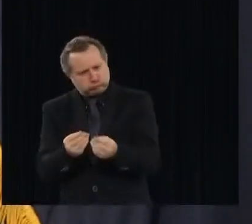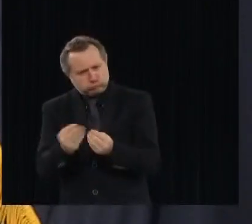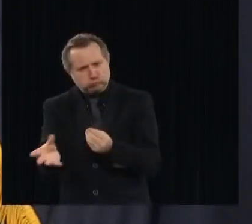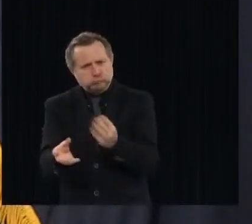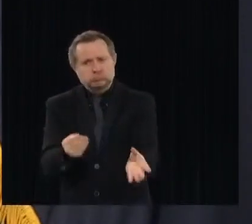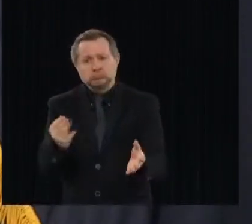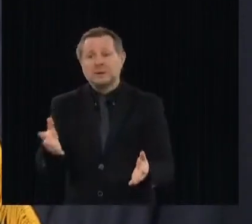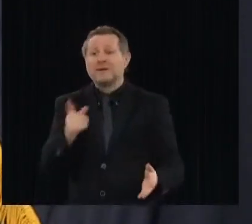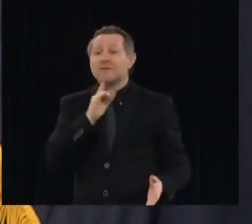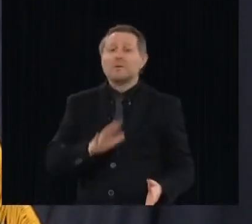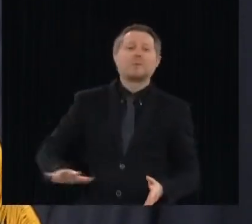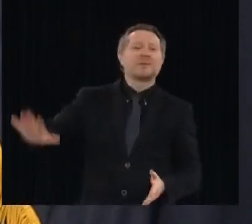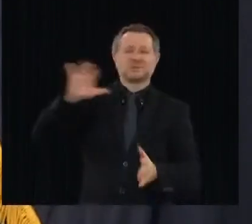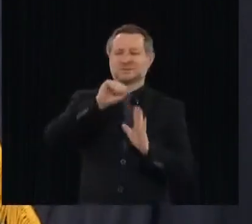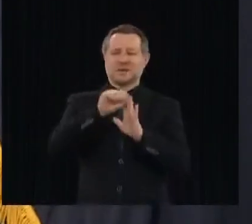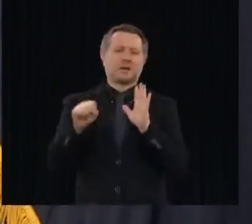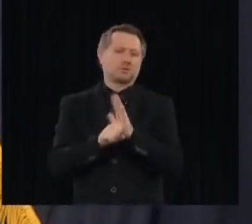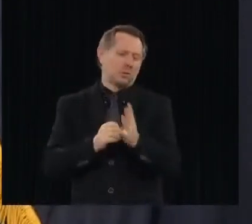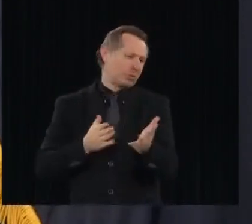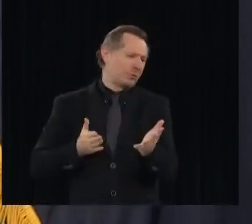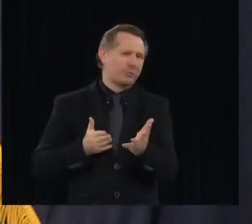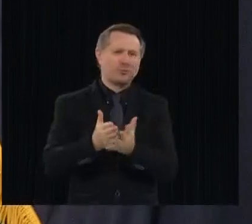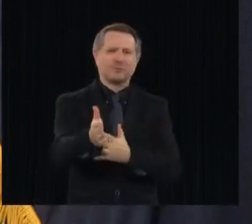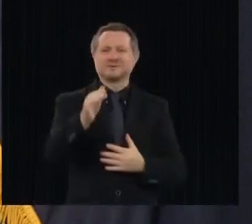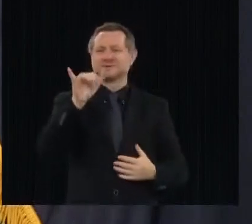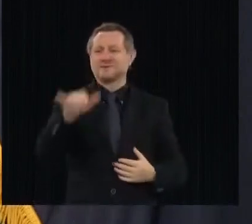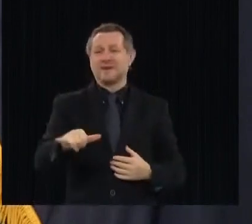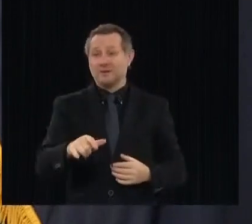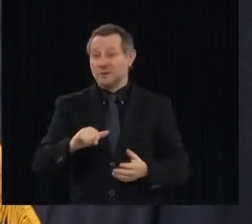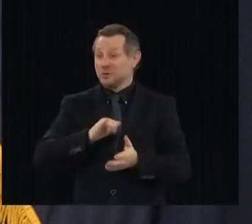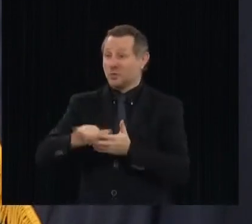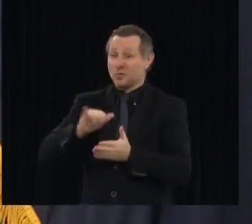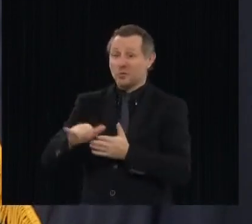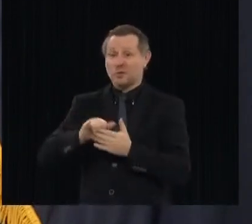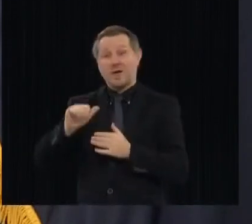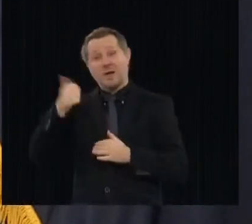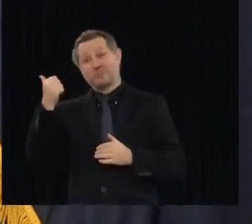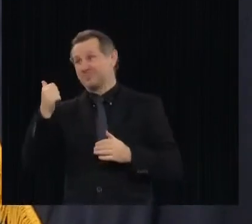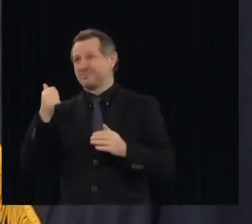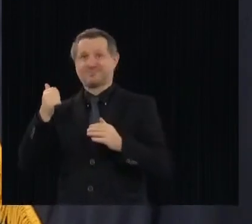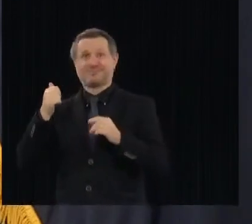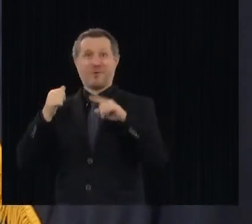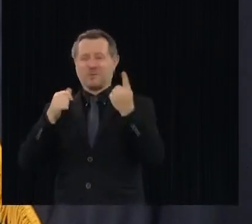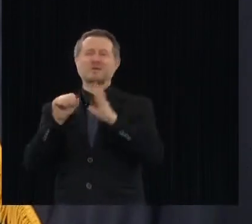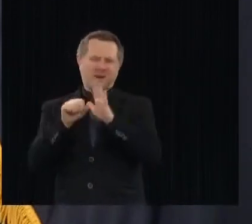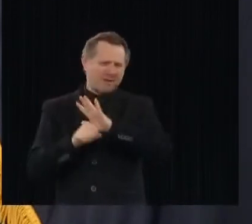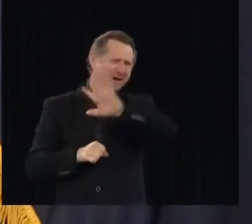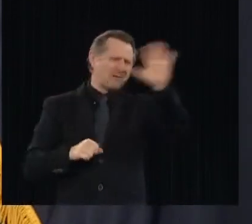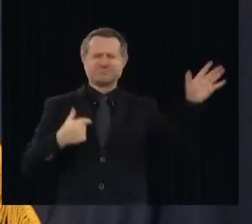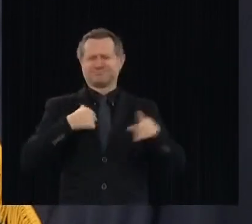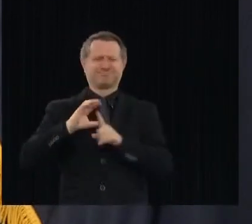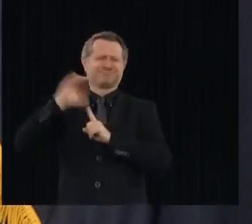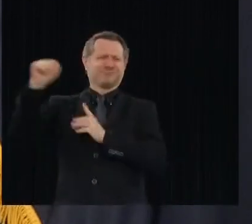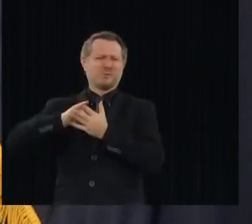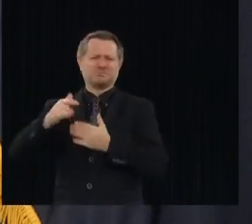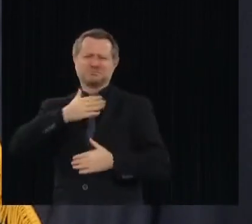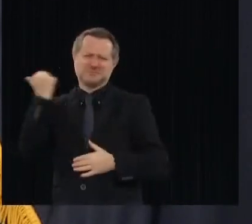AND NOBODY WANTS TO BE TAKEN ADVANTAGE OF AND THESE ARE TAX DOLLARS AND THEY HAVE TO BE EXERCISED DILIGENTLY.